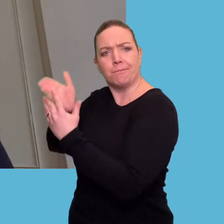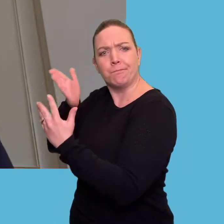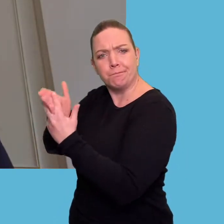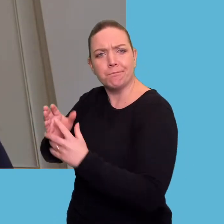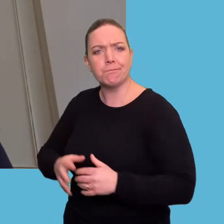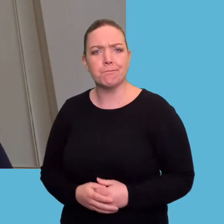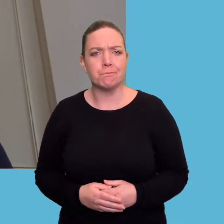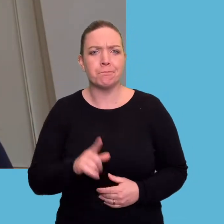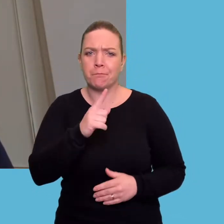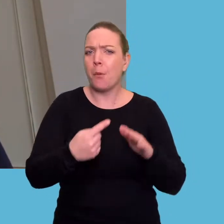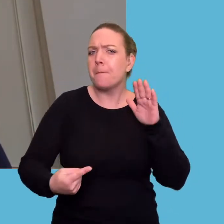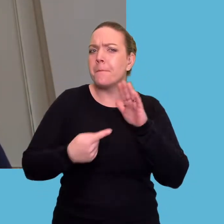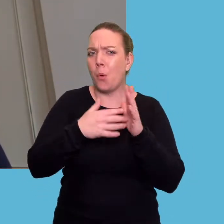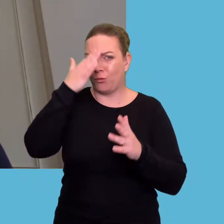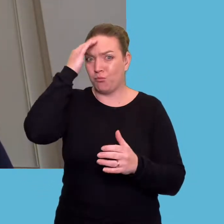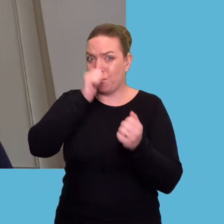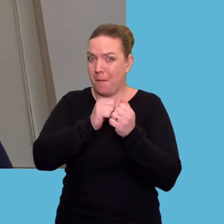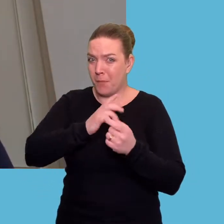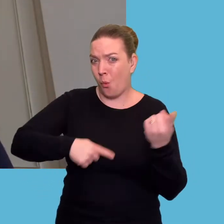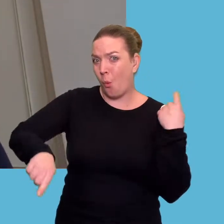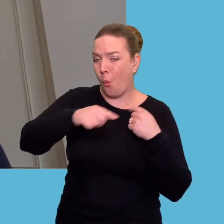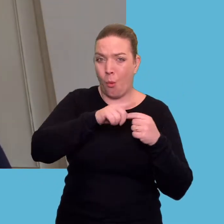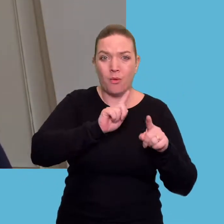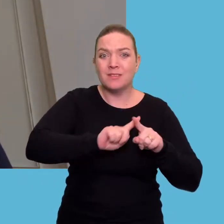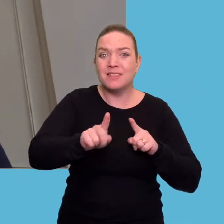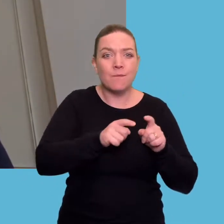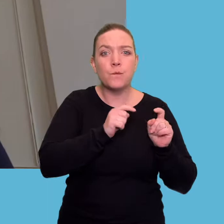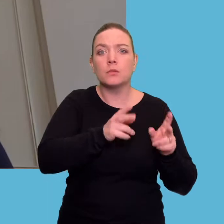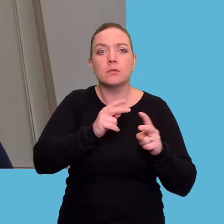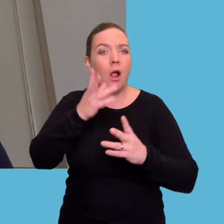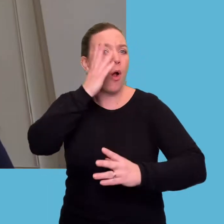Firstly, it's important to remember that everyone has a different learning style